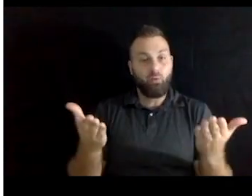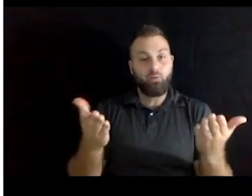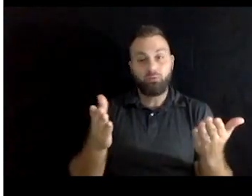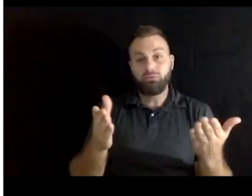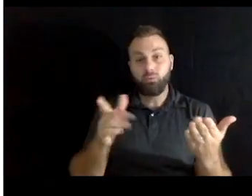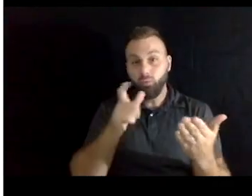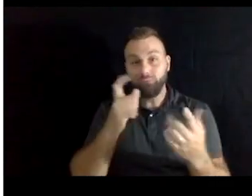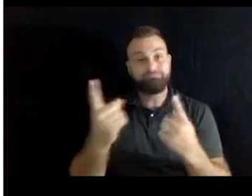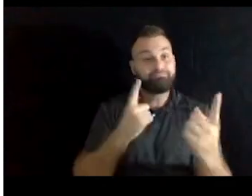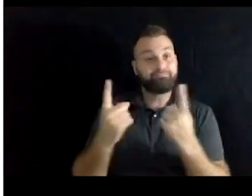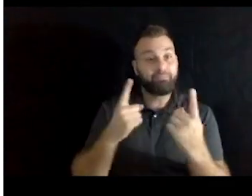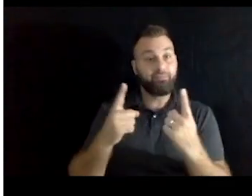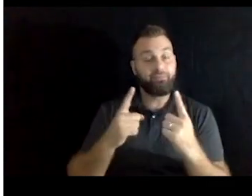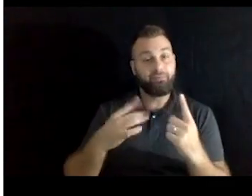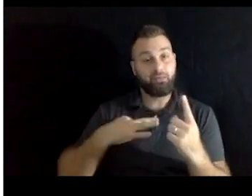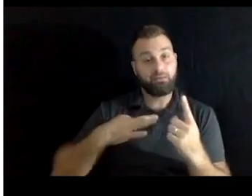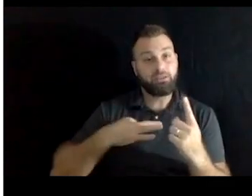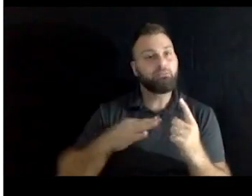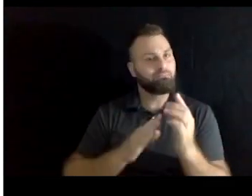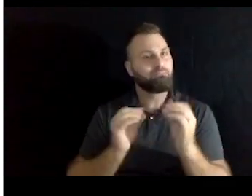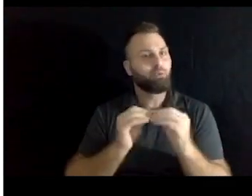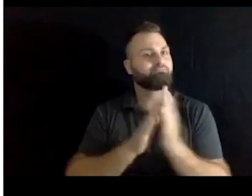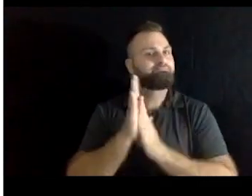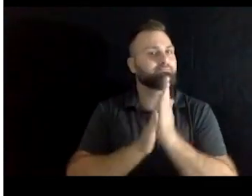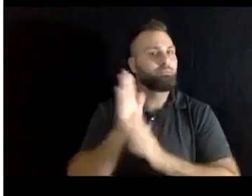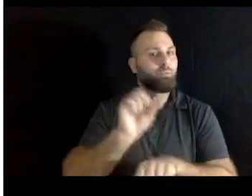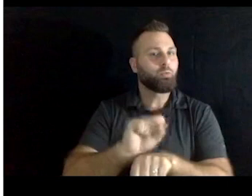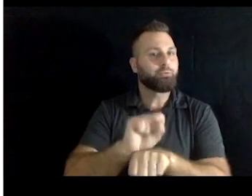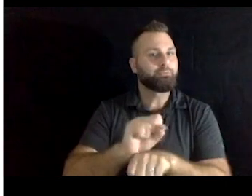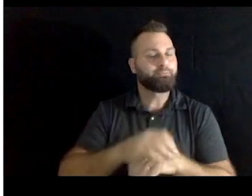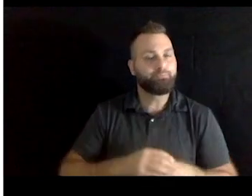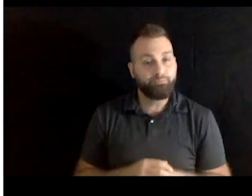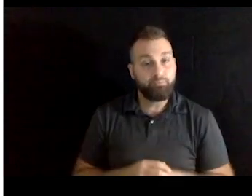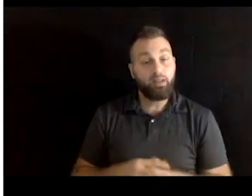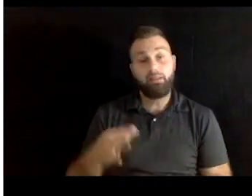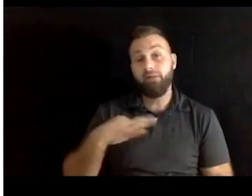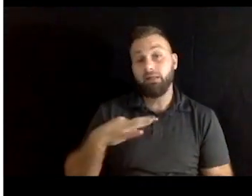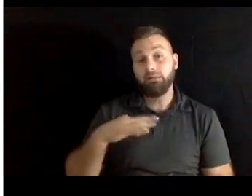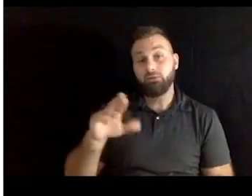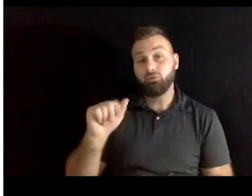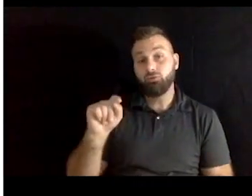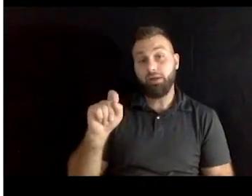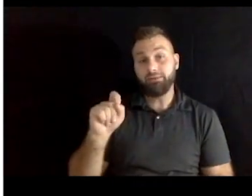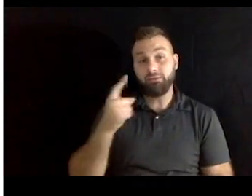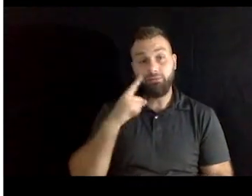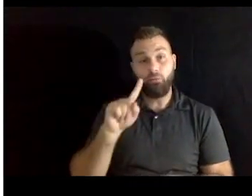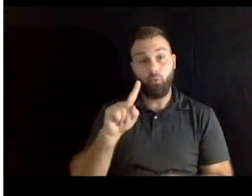interested in working and the volunteer rates that most did. These demonstration get get it